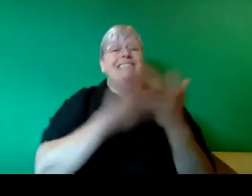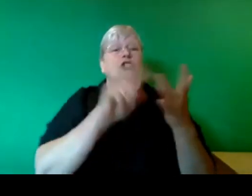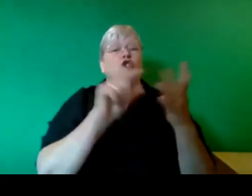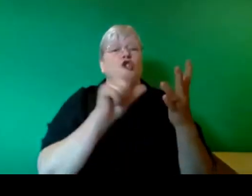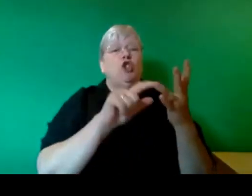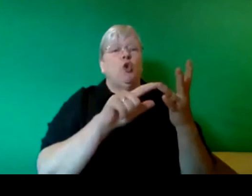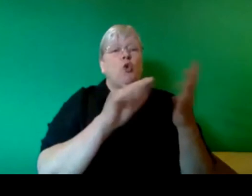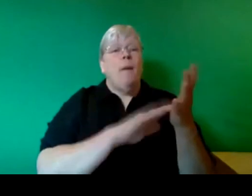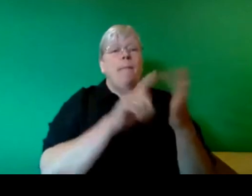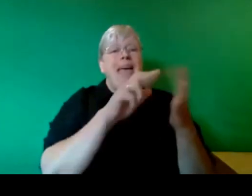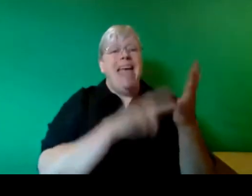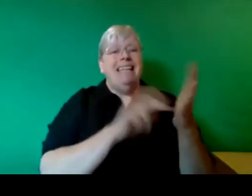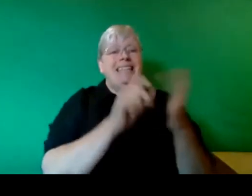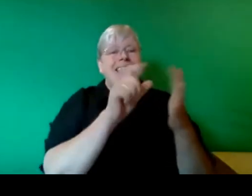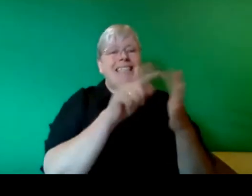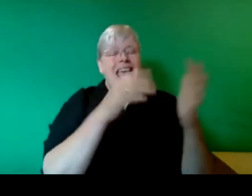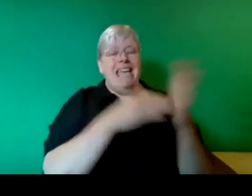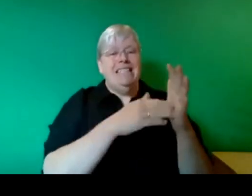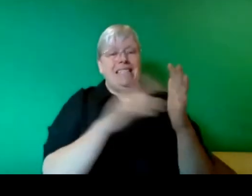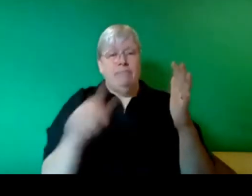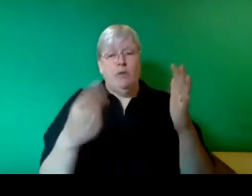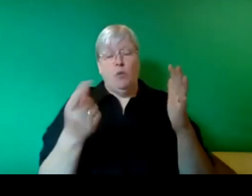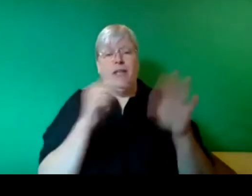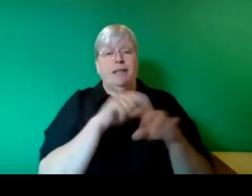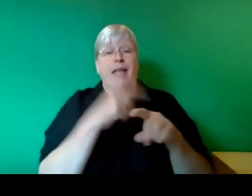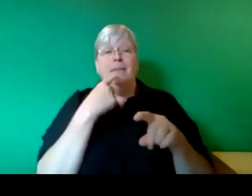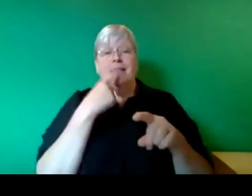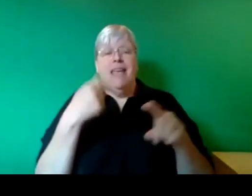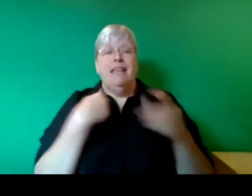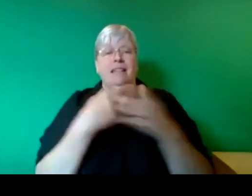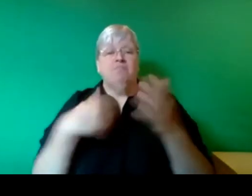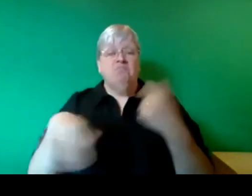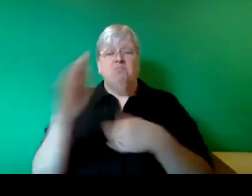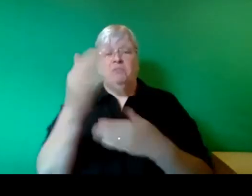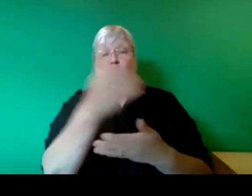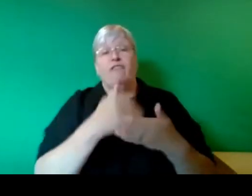environment environmentalism without class struggle is just gardening